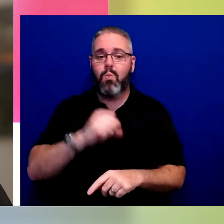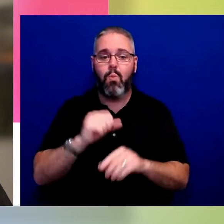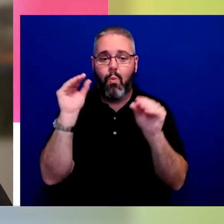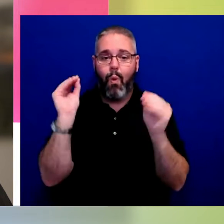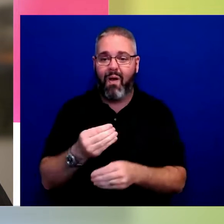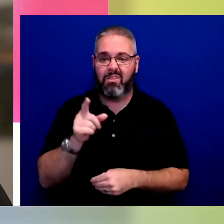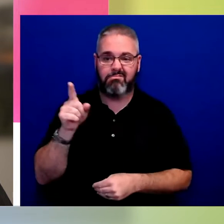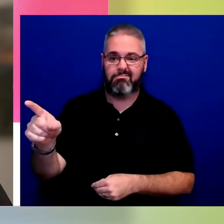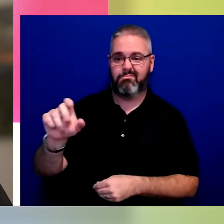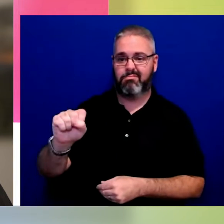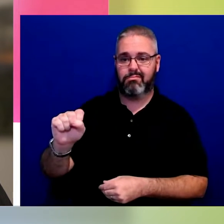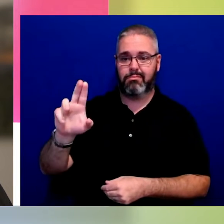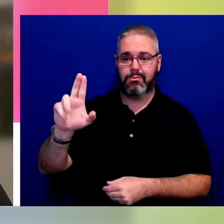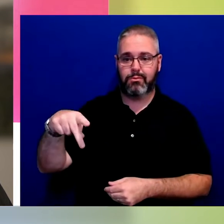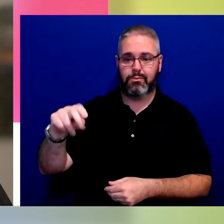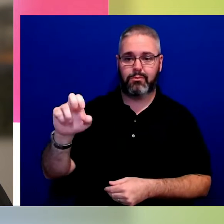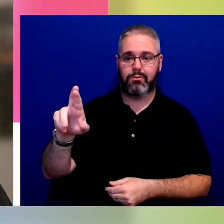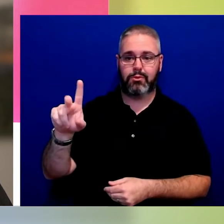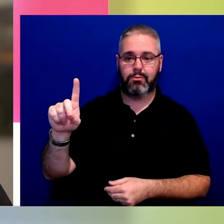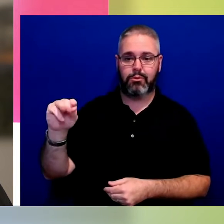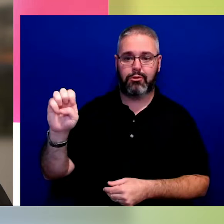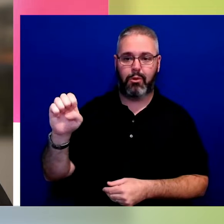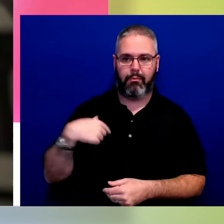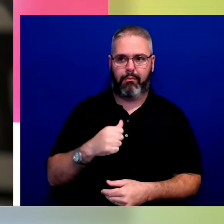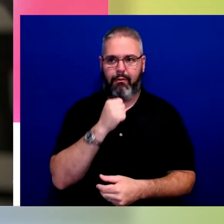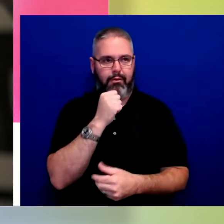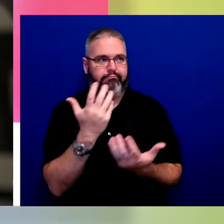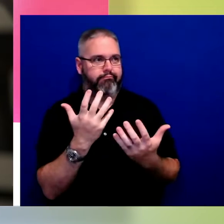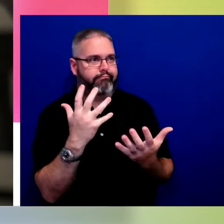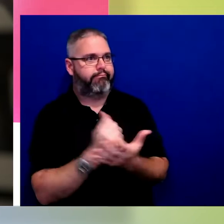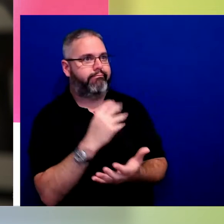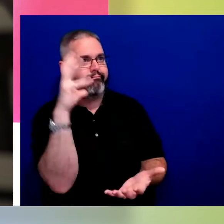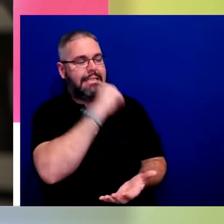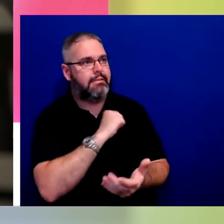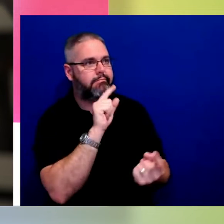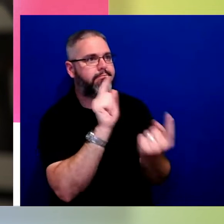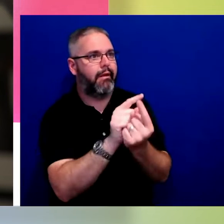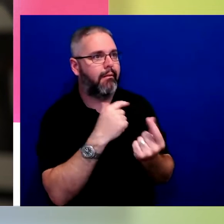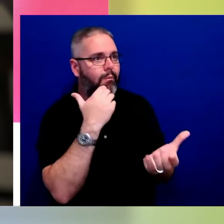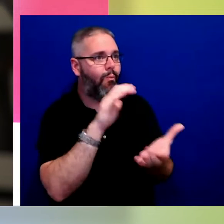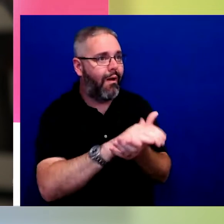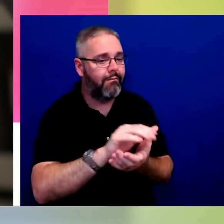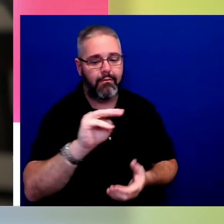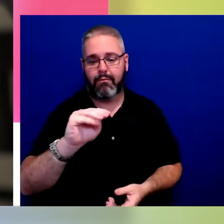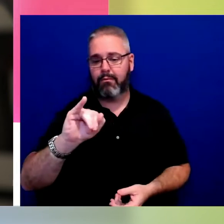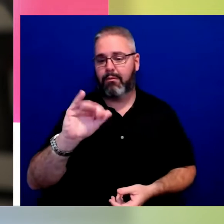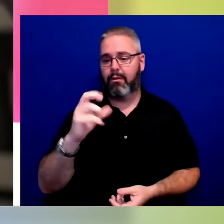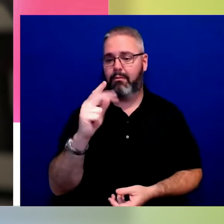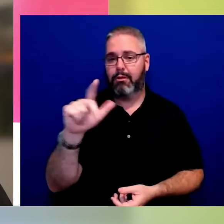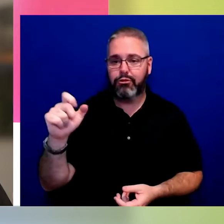I would not have met my wife Michel or had our children, Rivers and Gray,